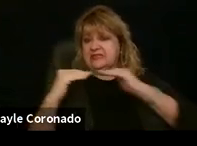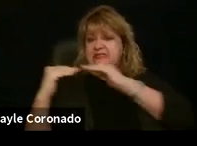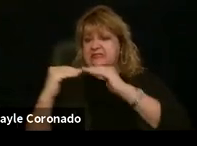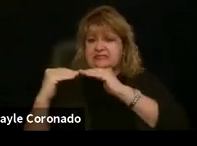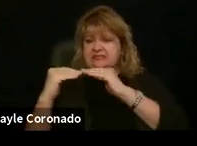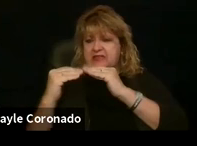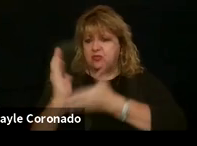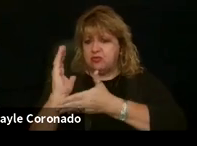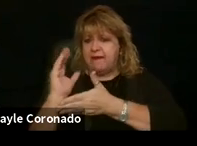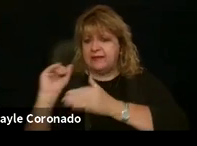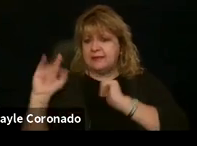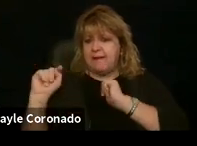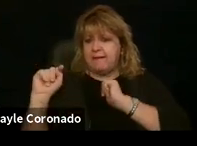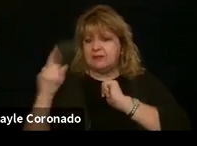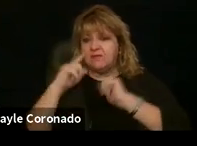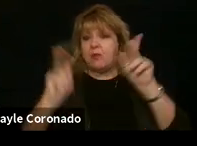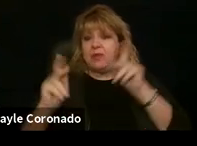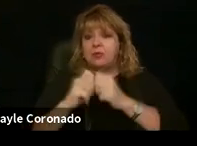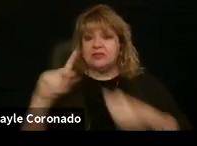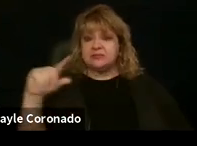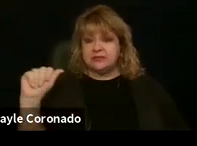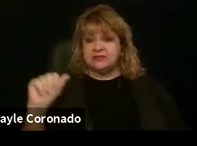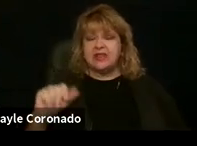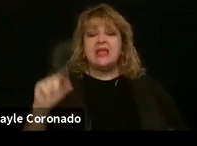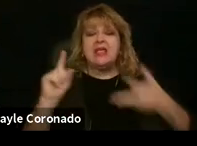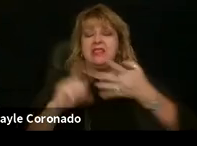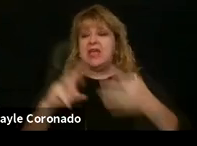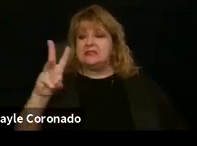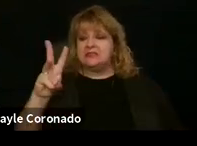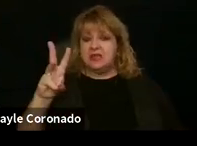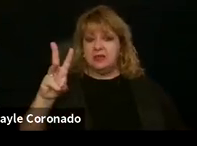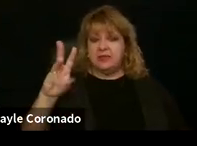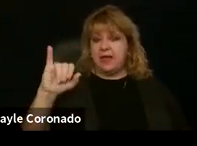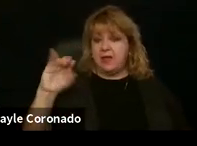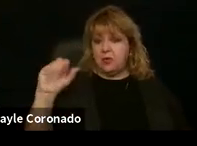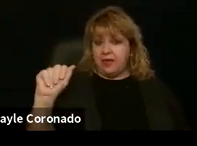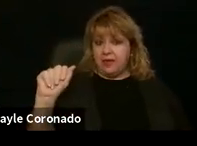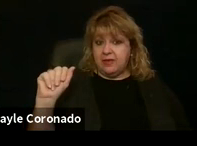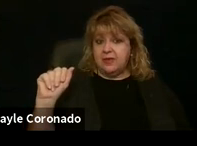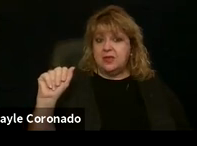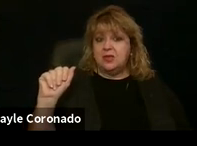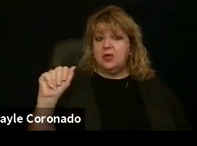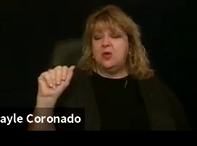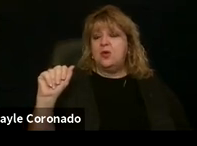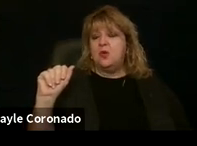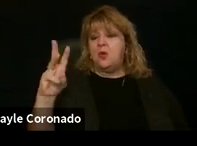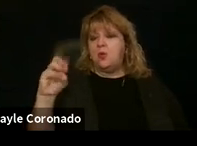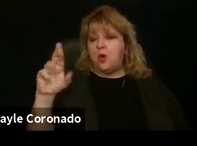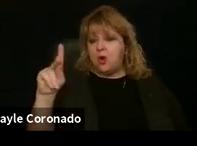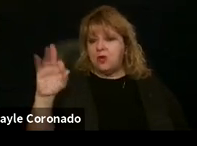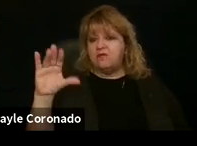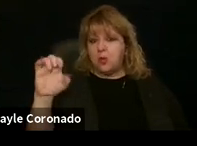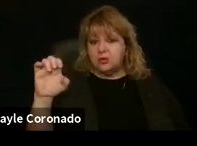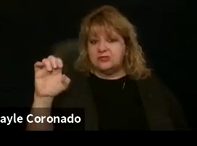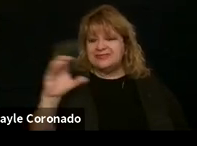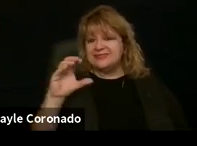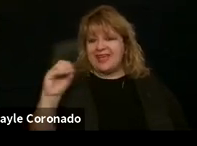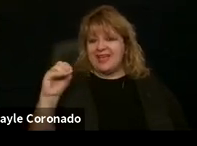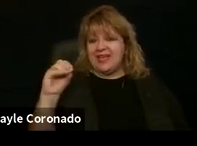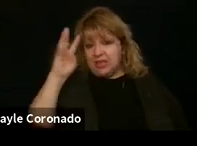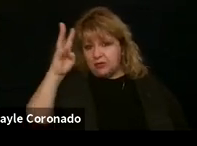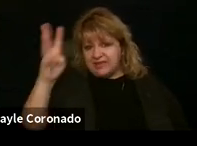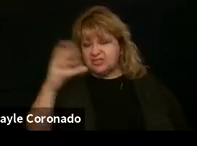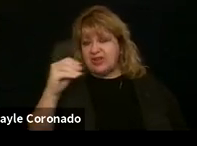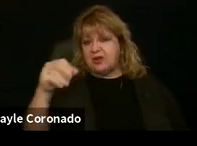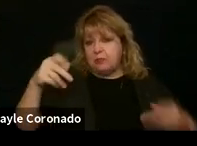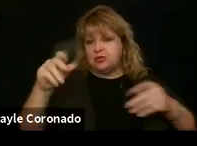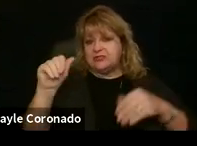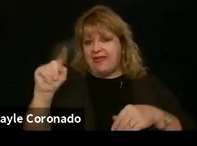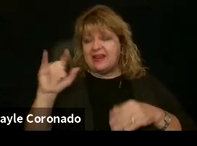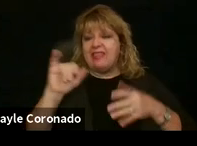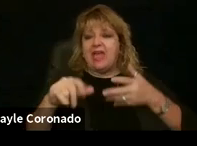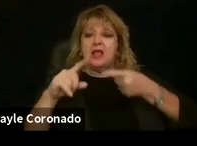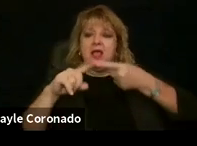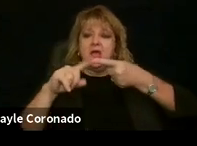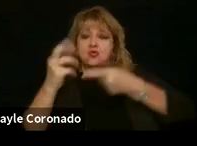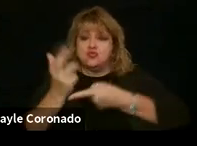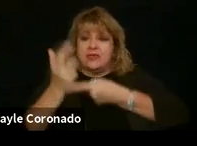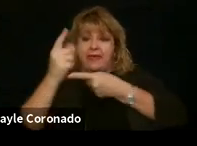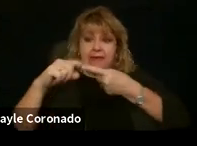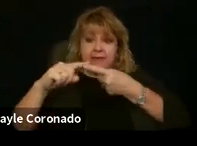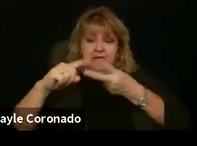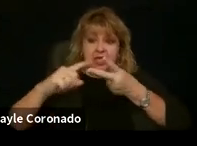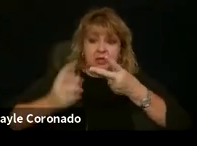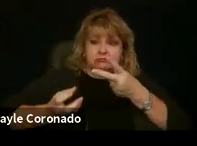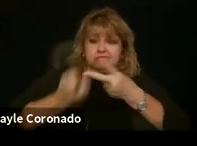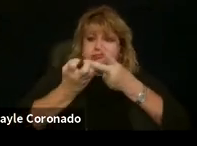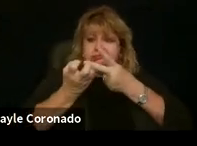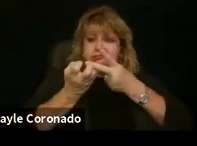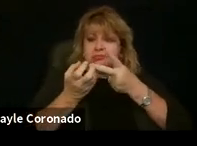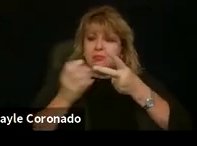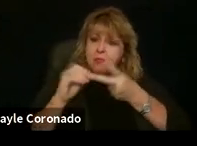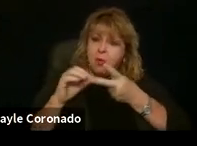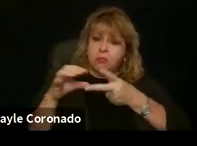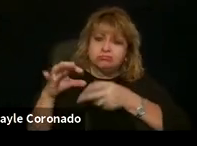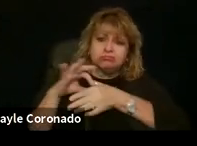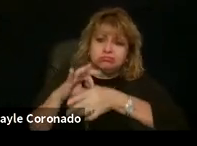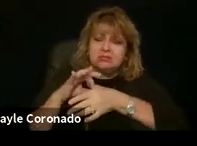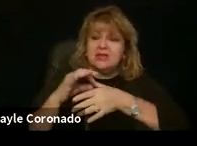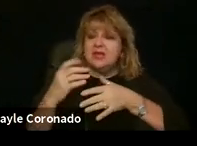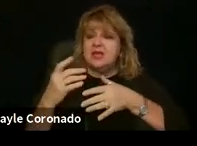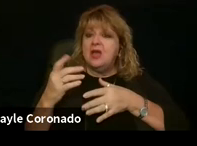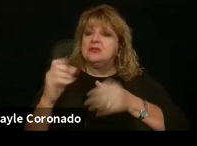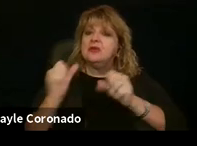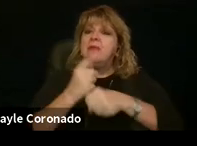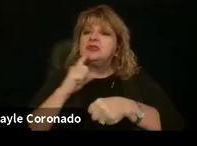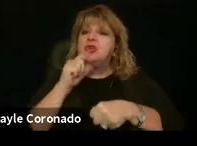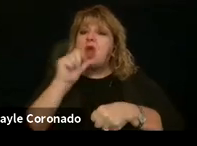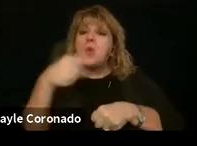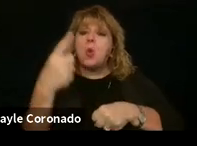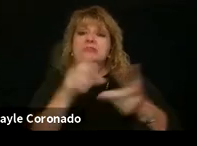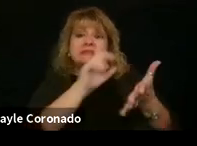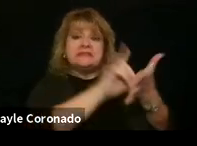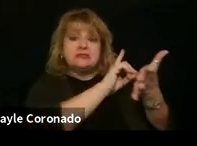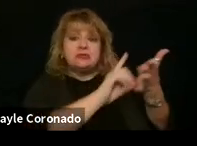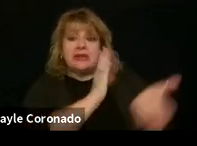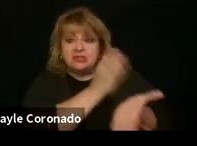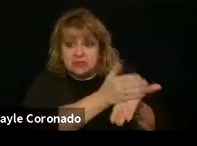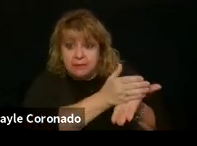Nice and simple and the Workforce Innovation and Opportunity Act of 2014 really added to the substance of it to make sure that we are not only just making sure people don't get discriminated against, but making sure the people with disabilities actually